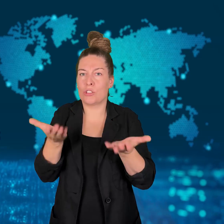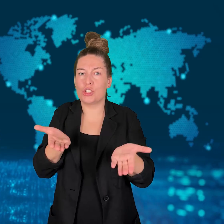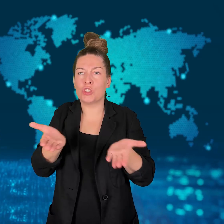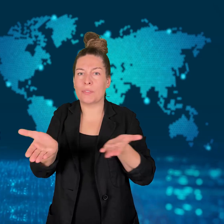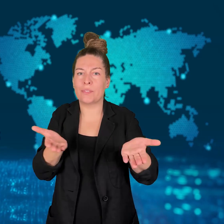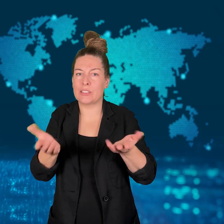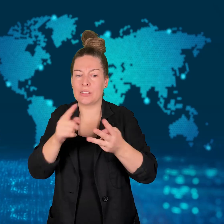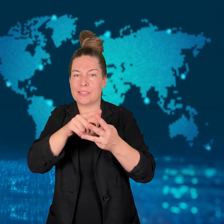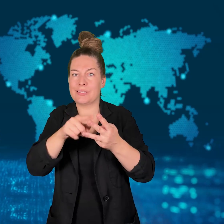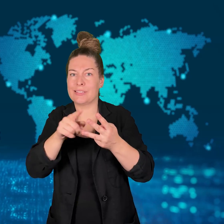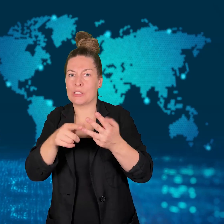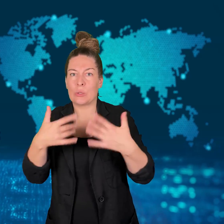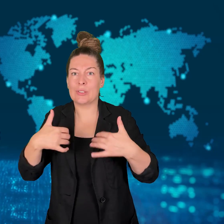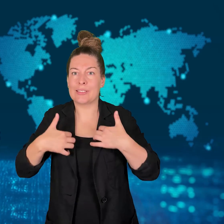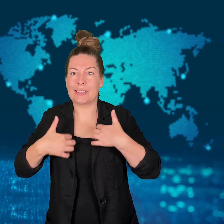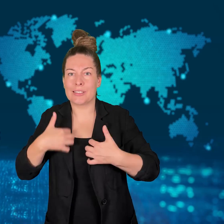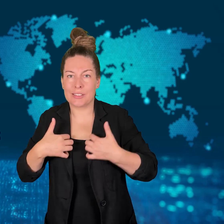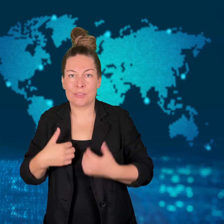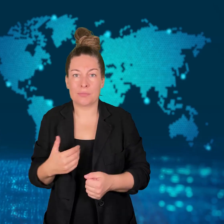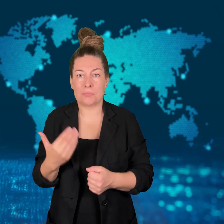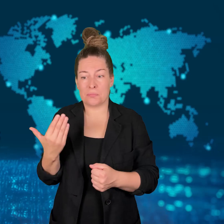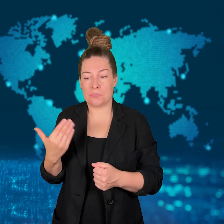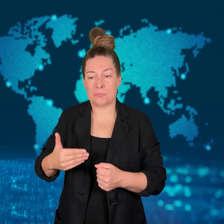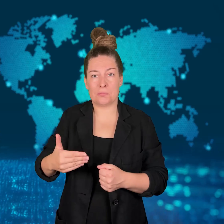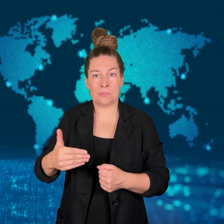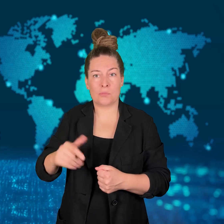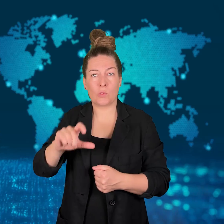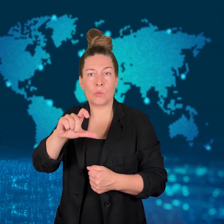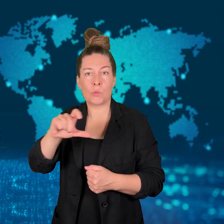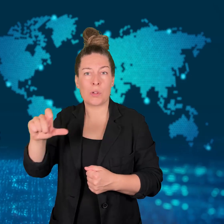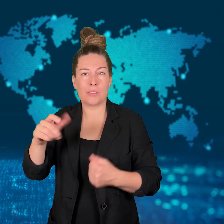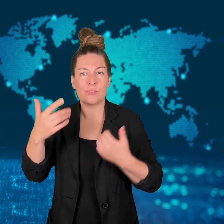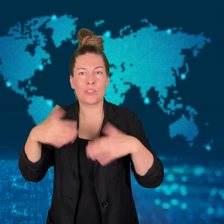worried about integration, security, and public services.